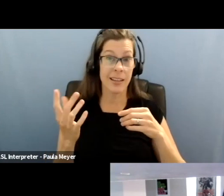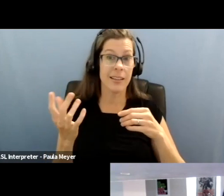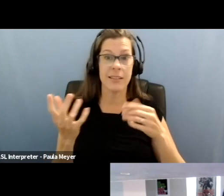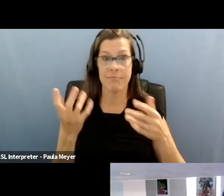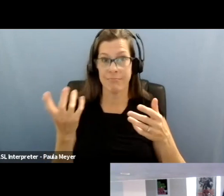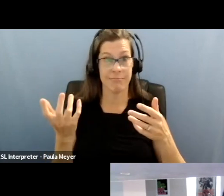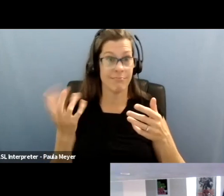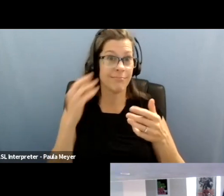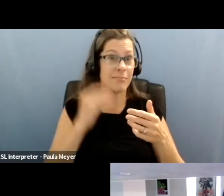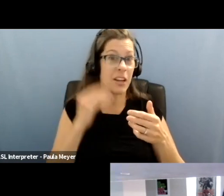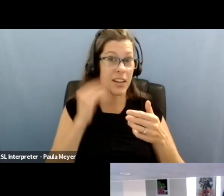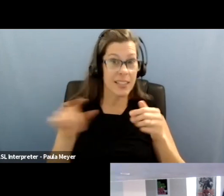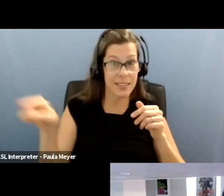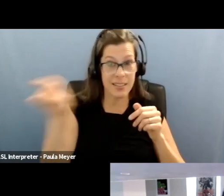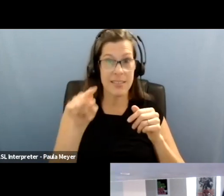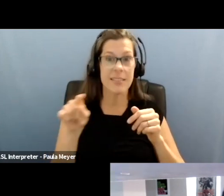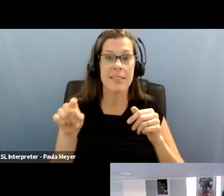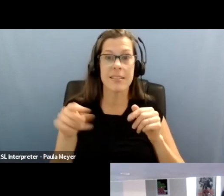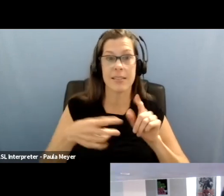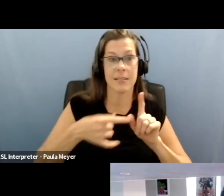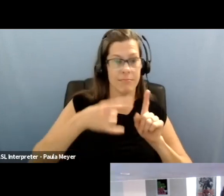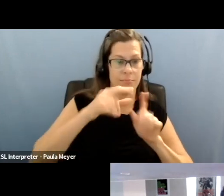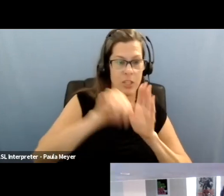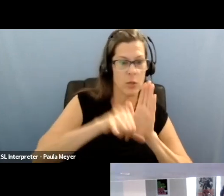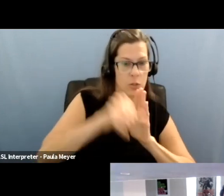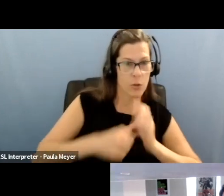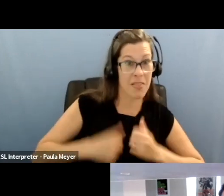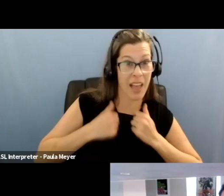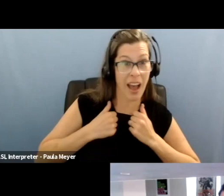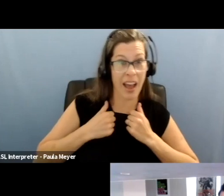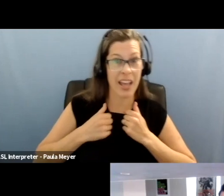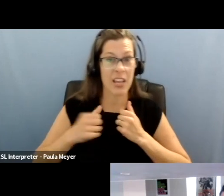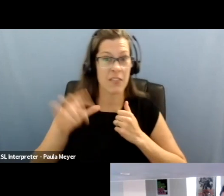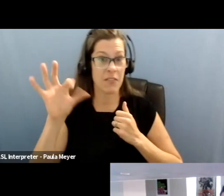Facebook Live, or Zoom? To view captions?